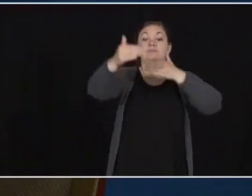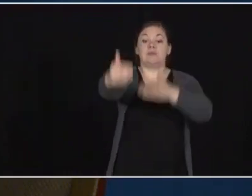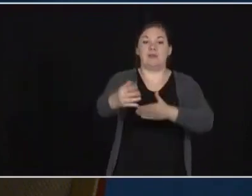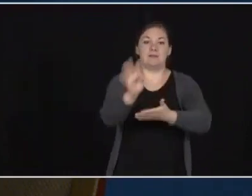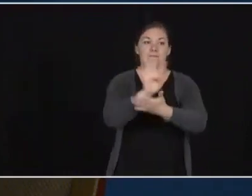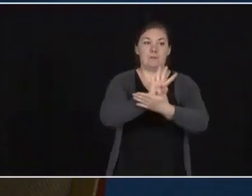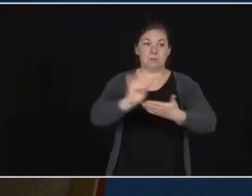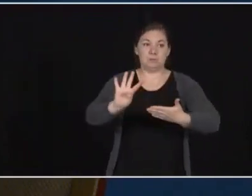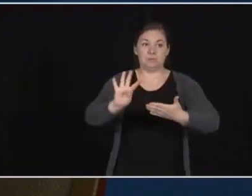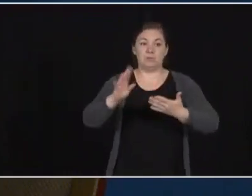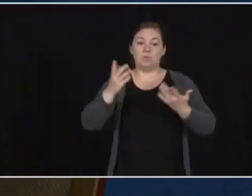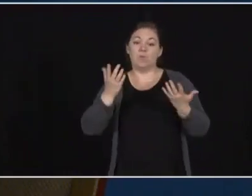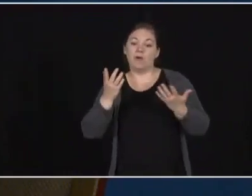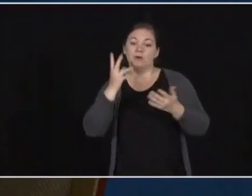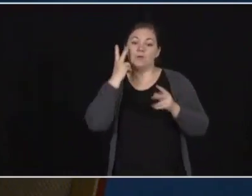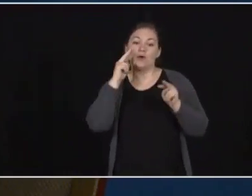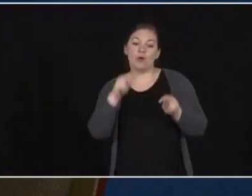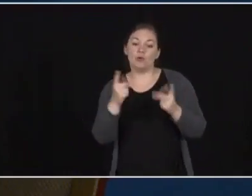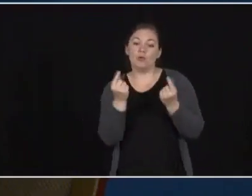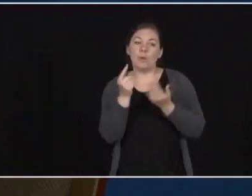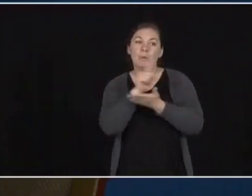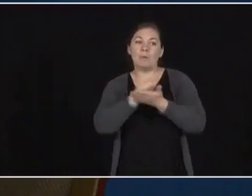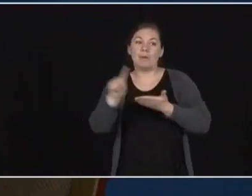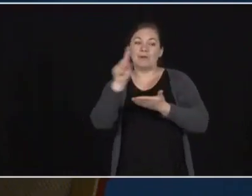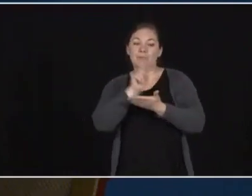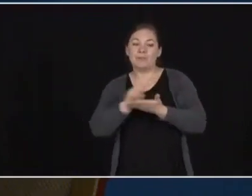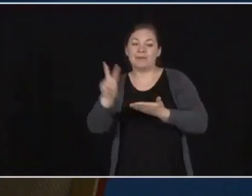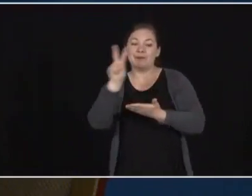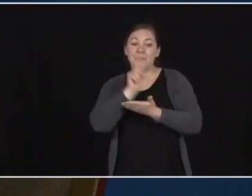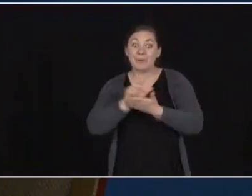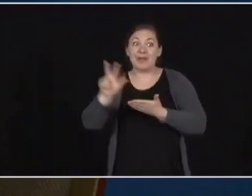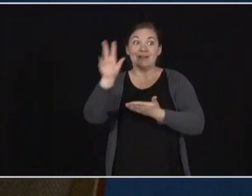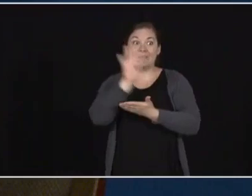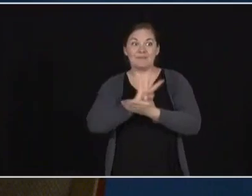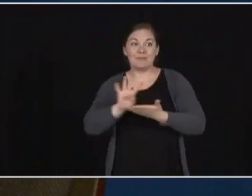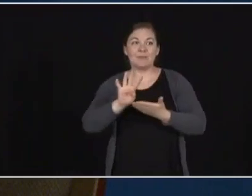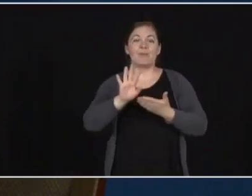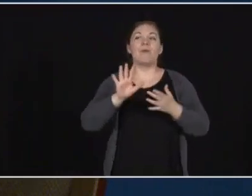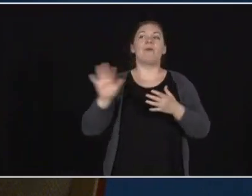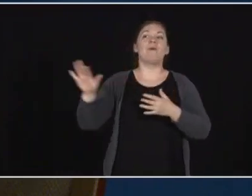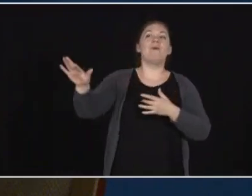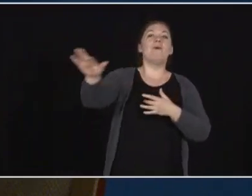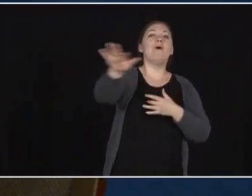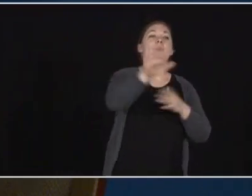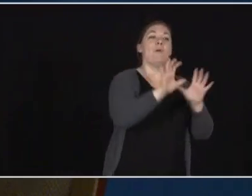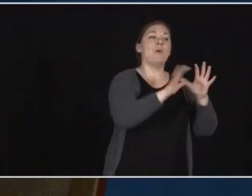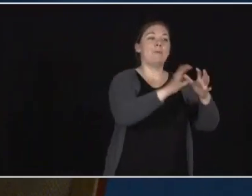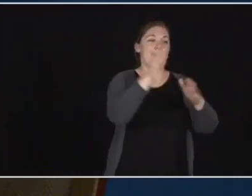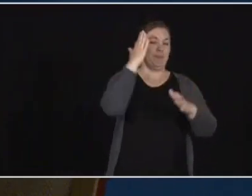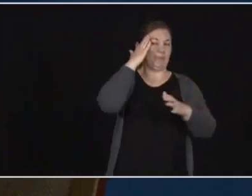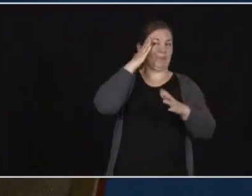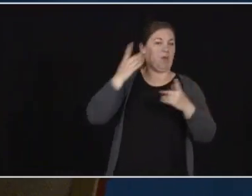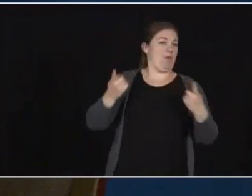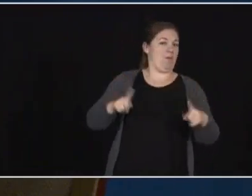Ultimately we want to build a four-week ruling calendar full stop this one is a two week. We went to get to four weeks.